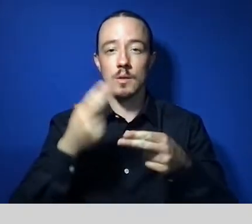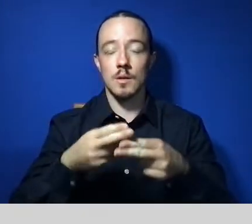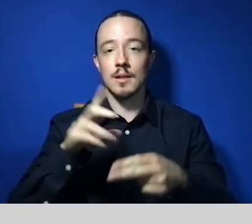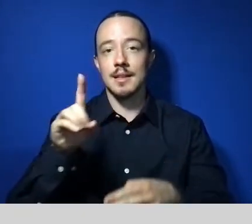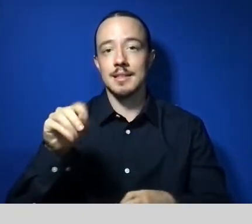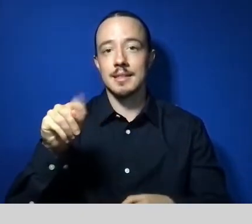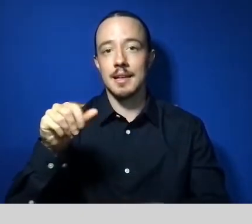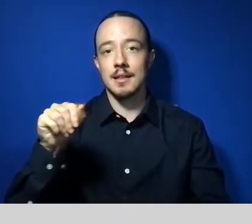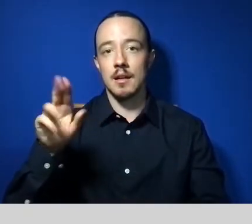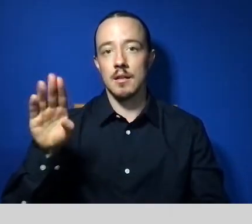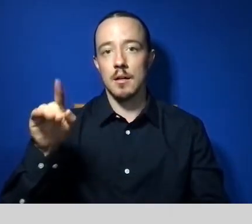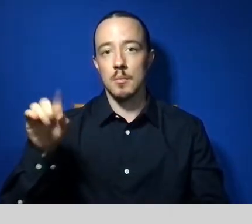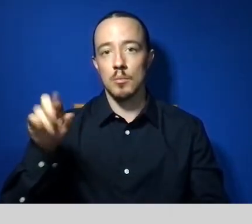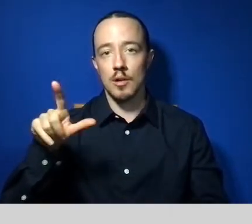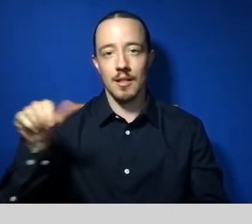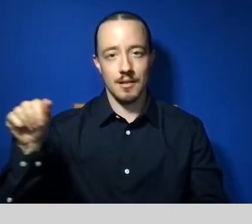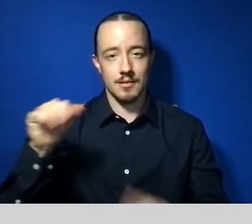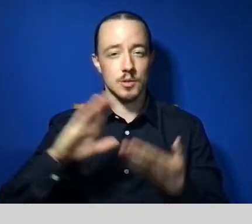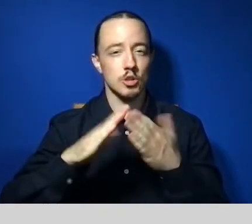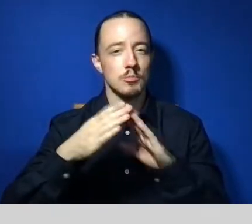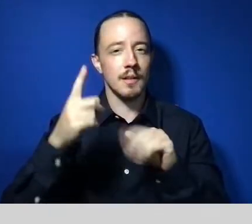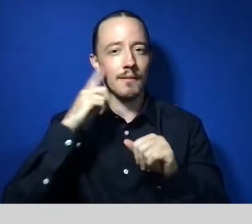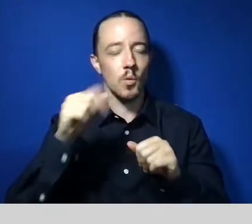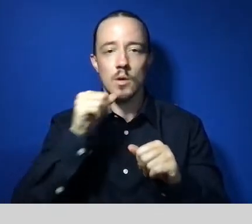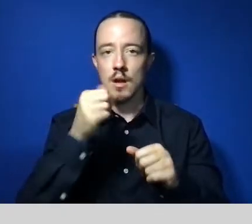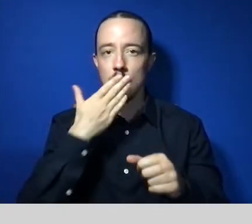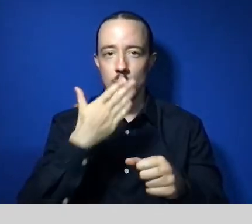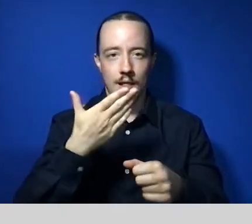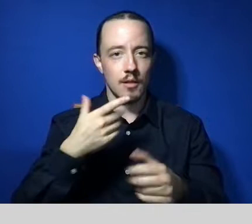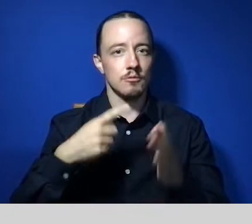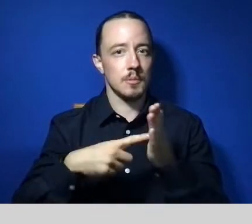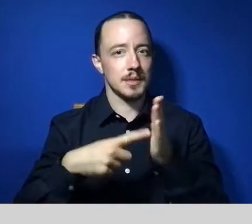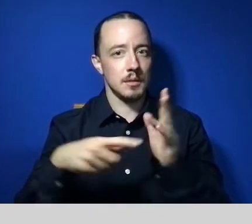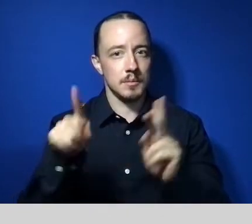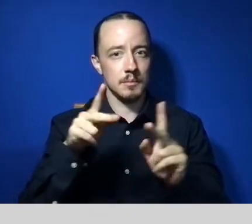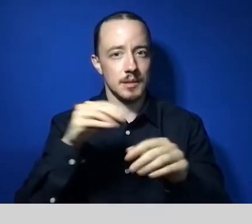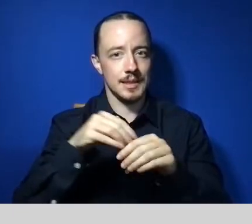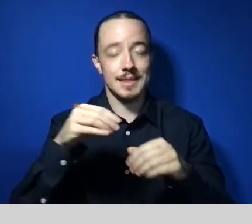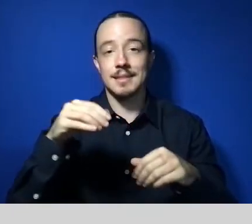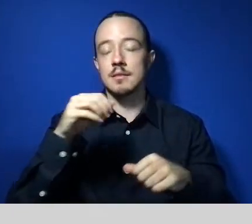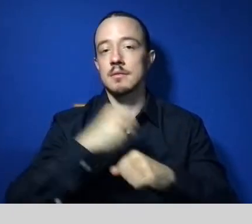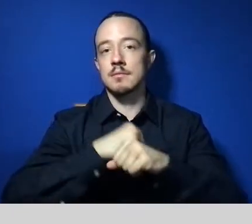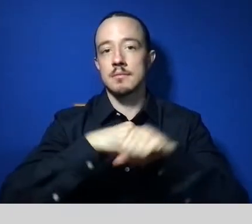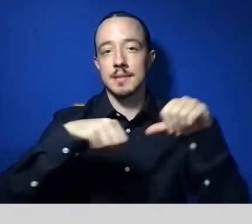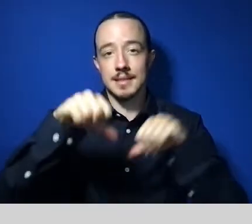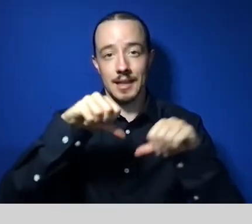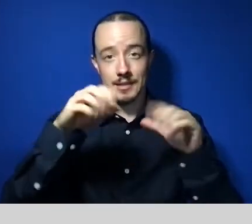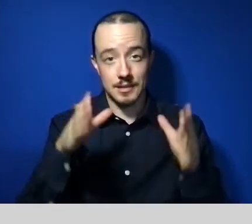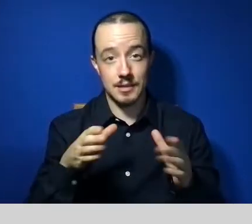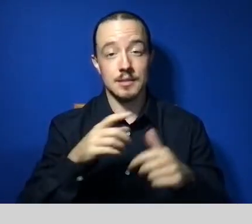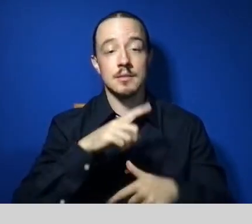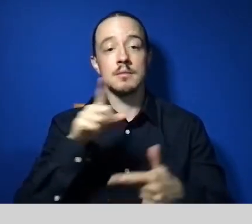which is a community for underrepresented persons in data science. I'm also a triage team member for Scikit-learn